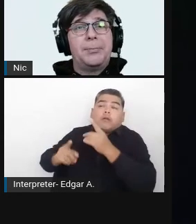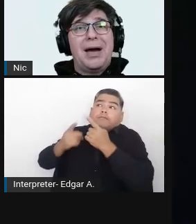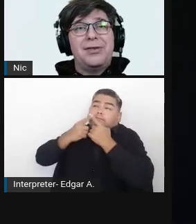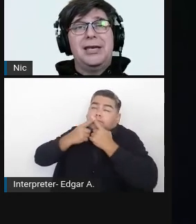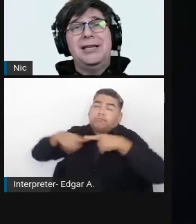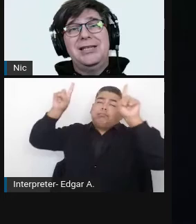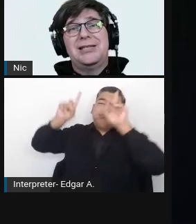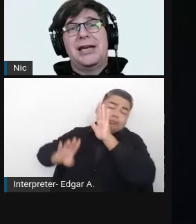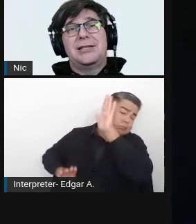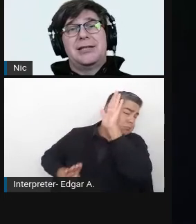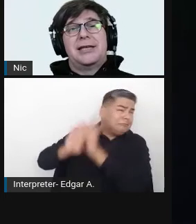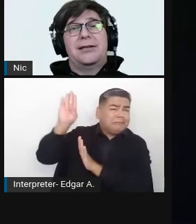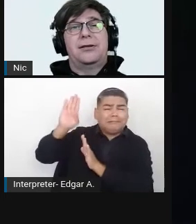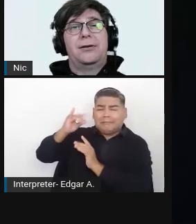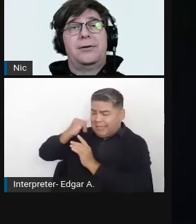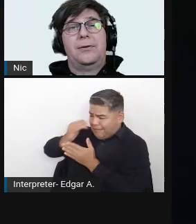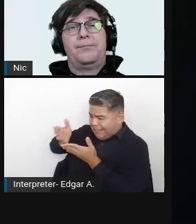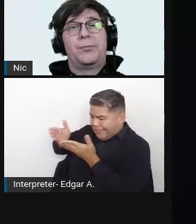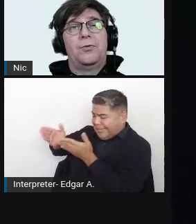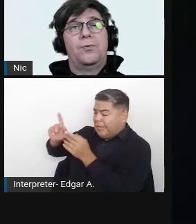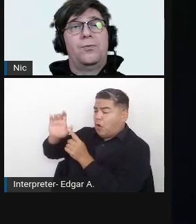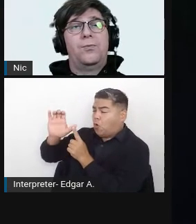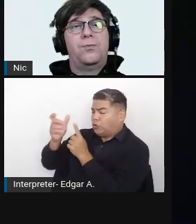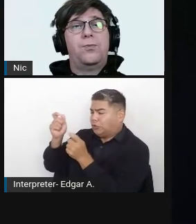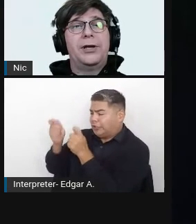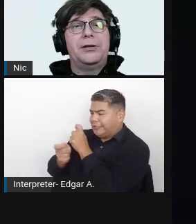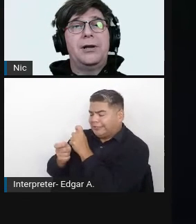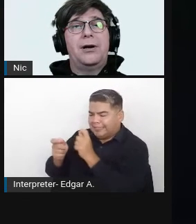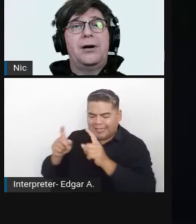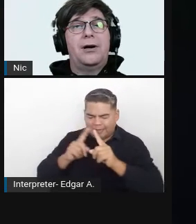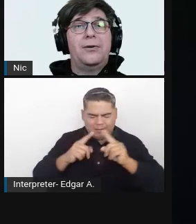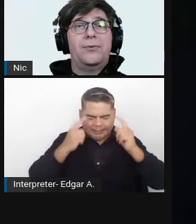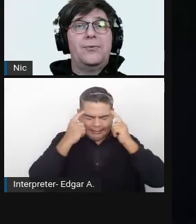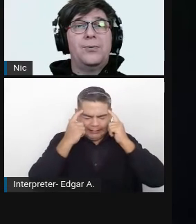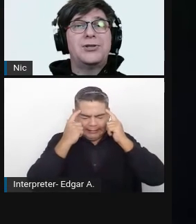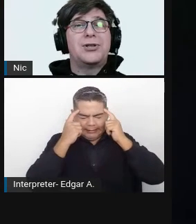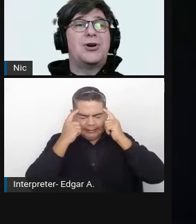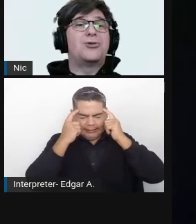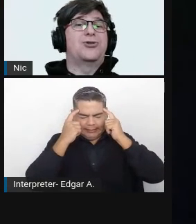My thinking these days is that once the culture